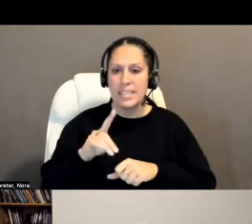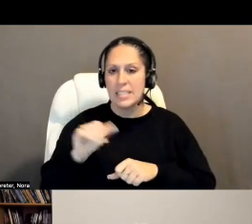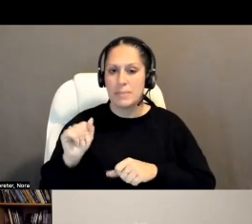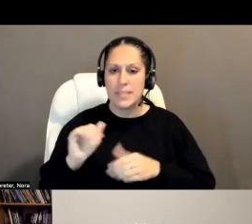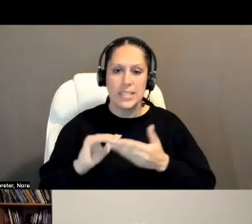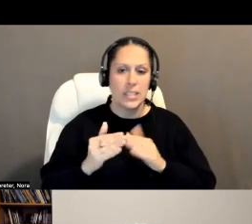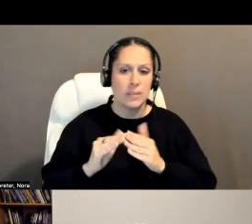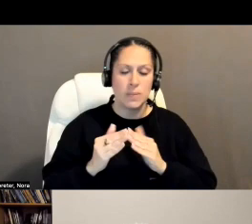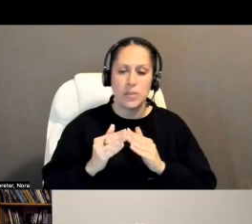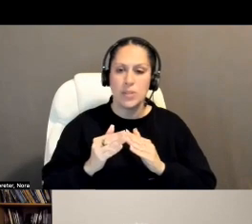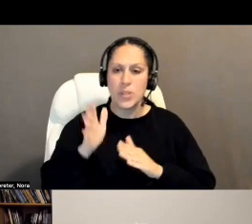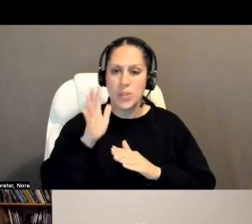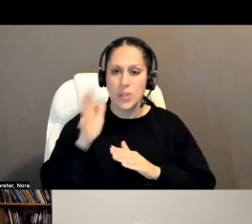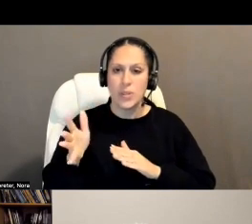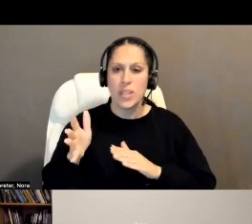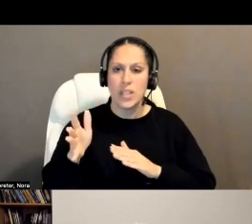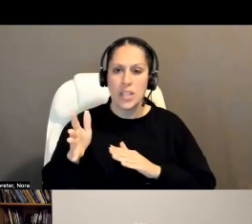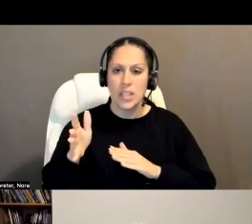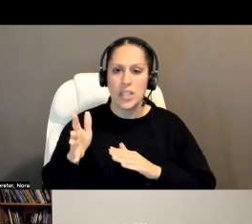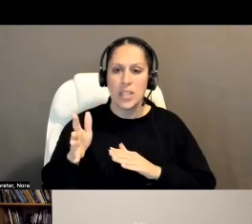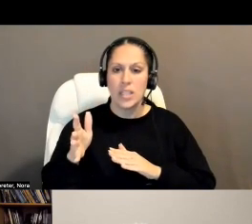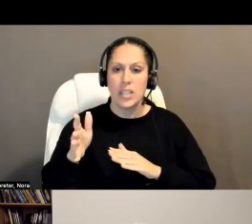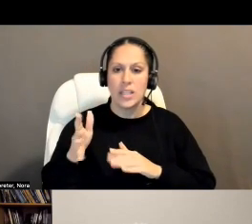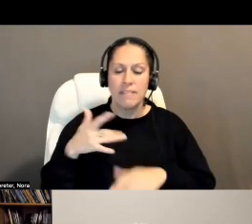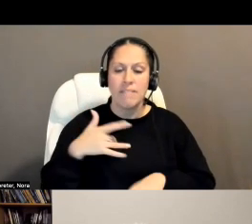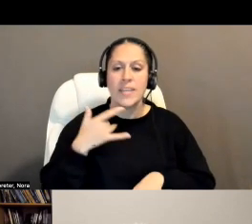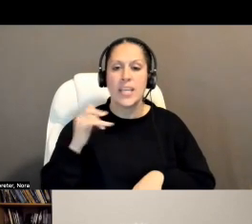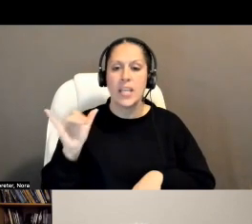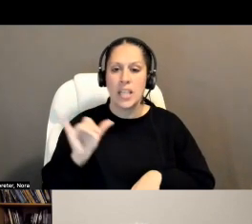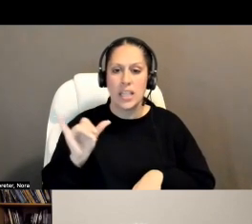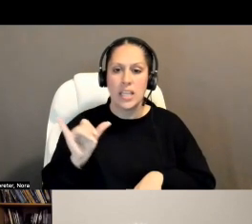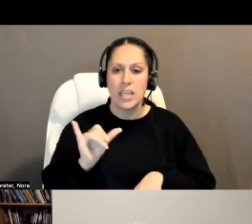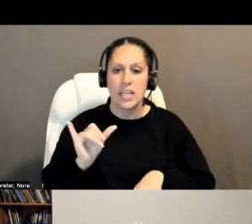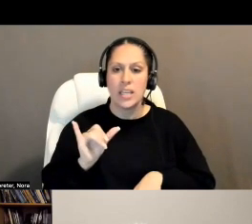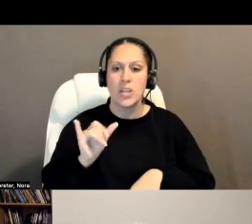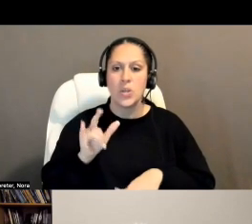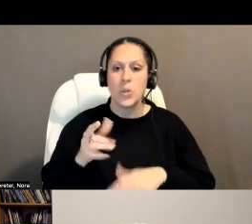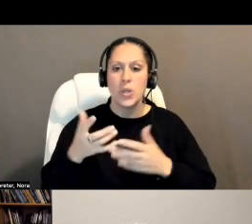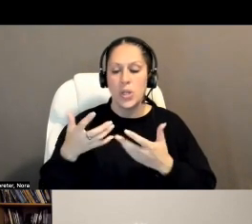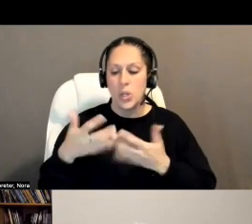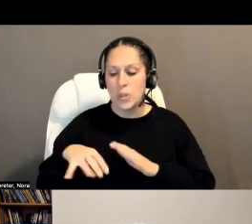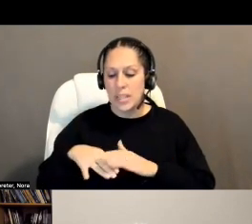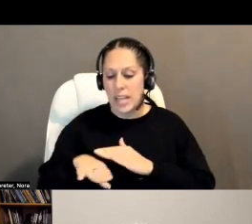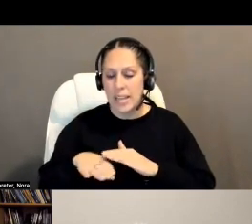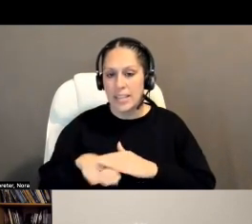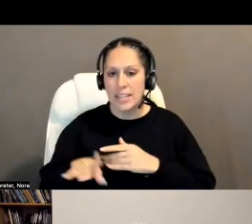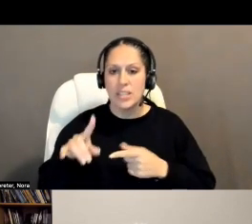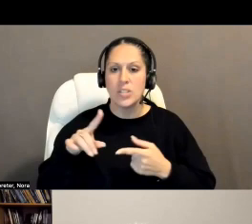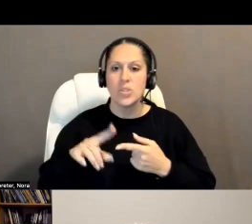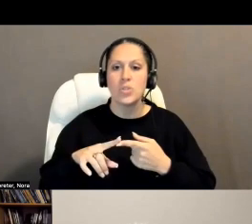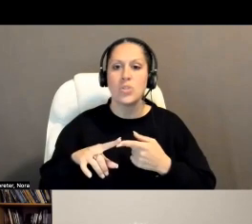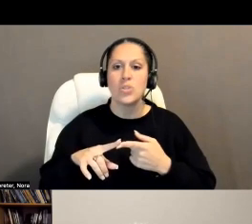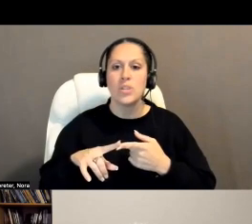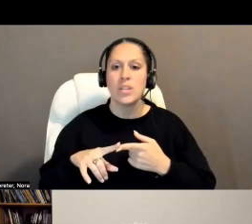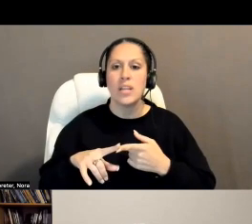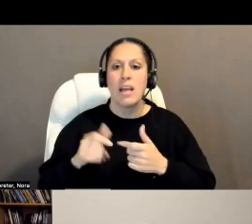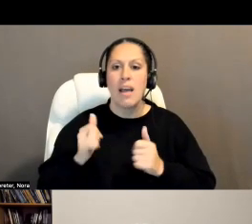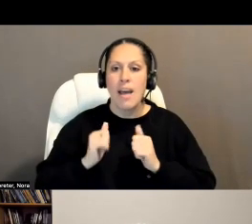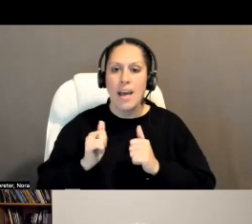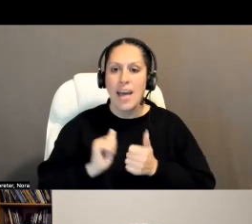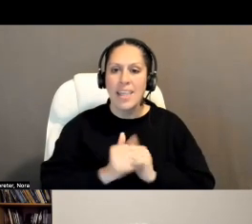will feel like, you know, you lose access to, like athletic and physically intensive